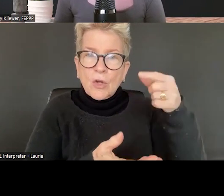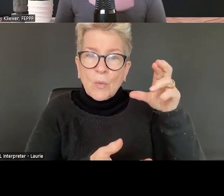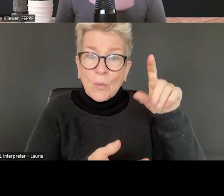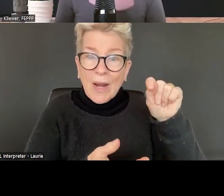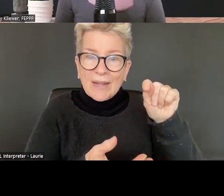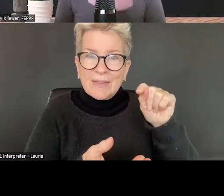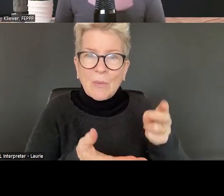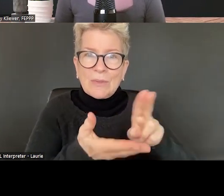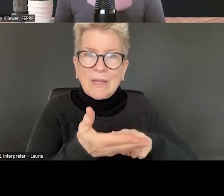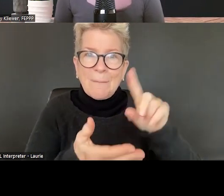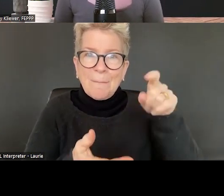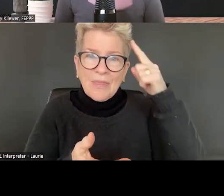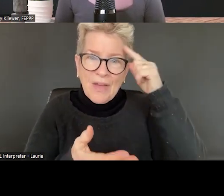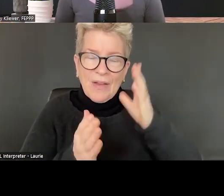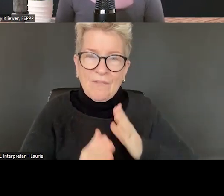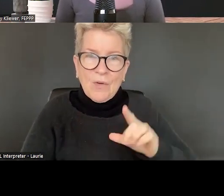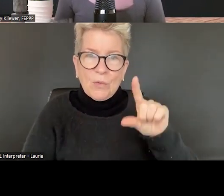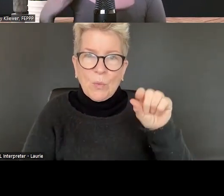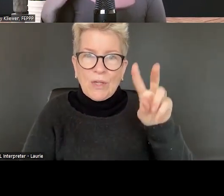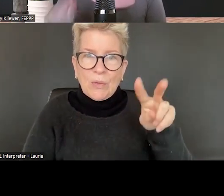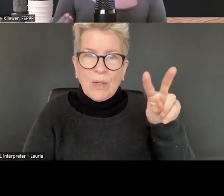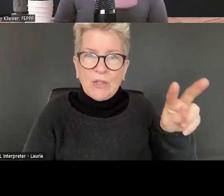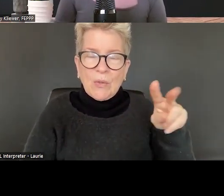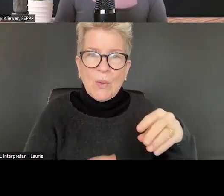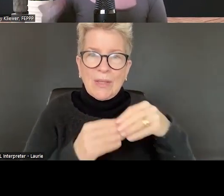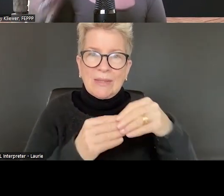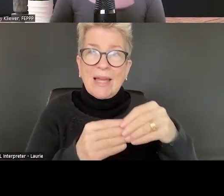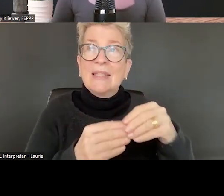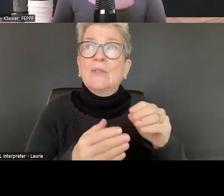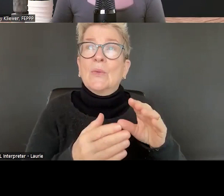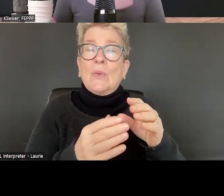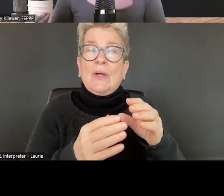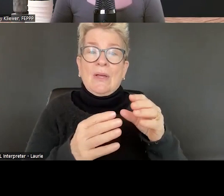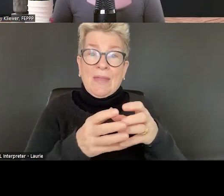and that's really what led to our staff expansion. This is a non-competitive,